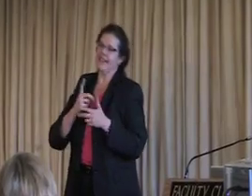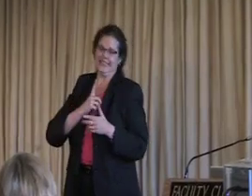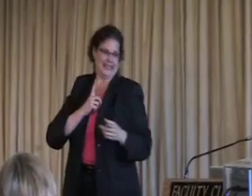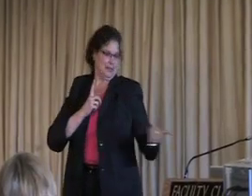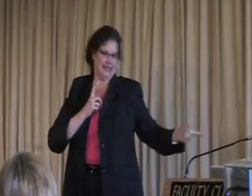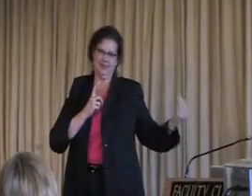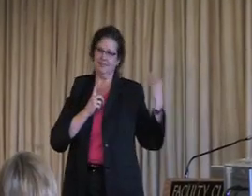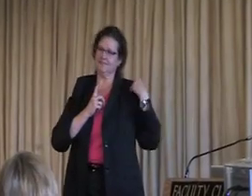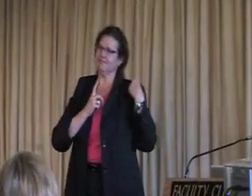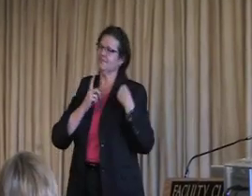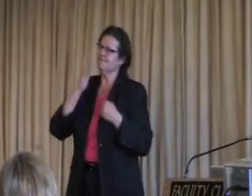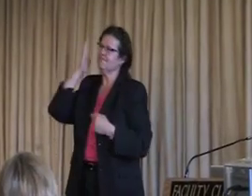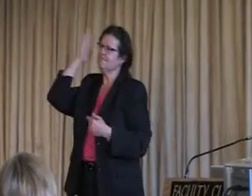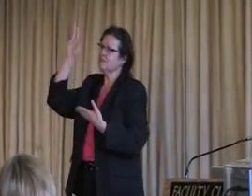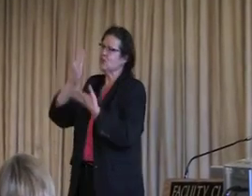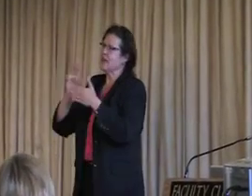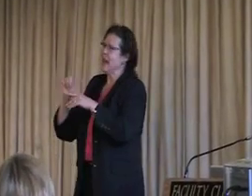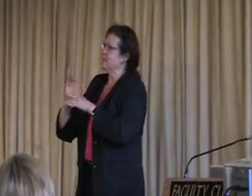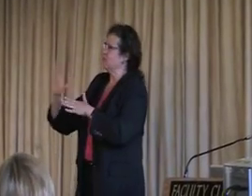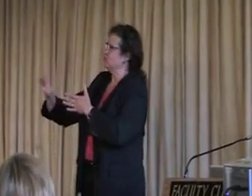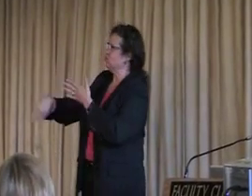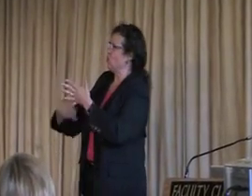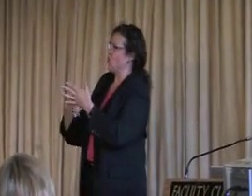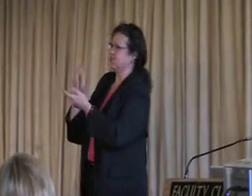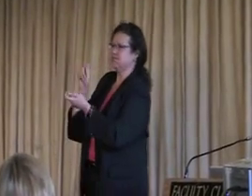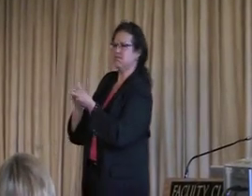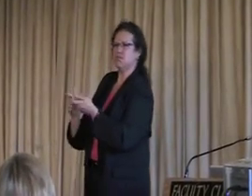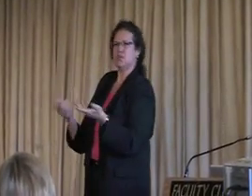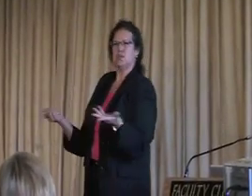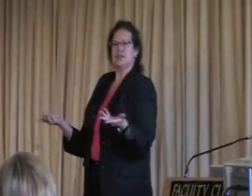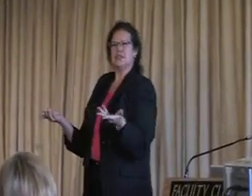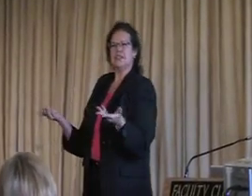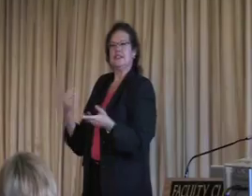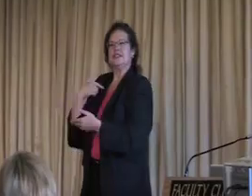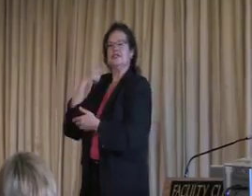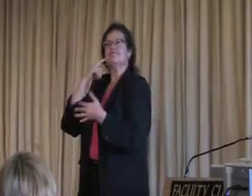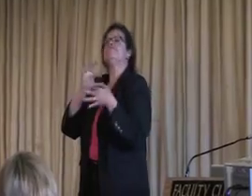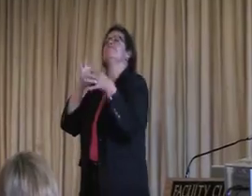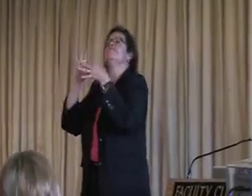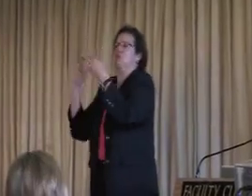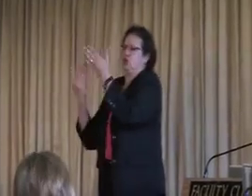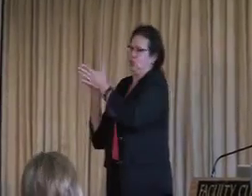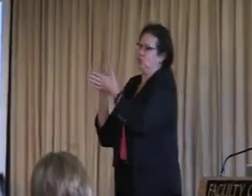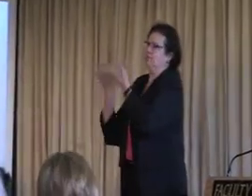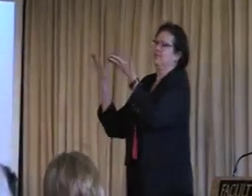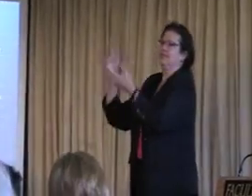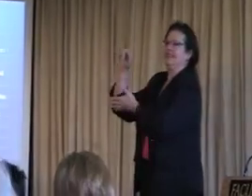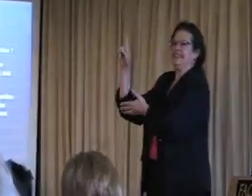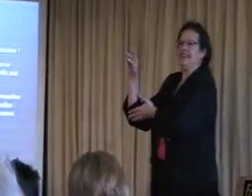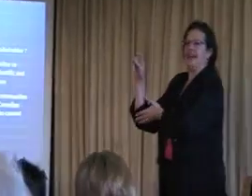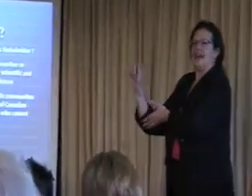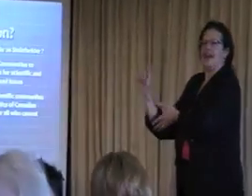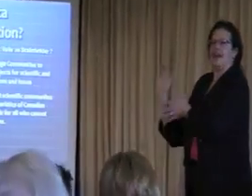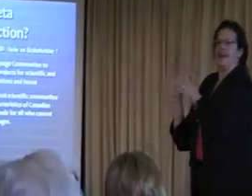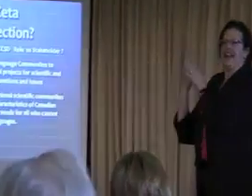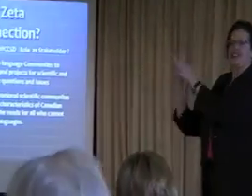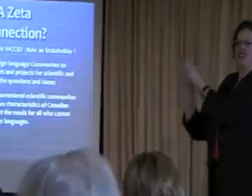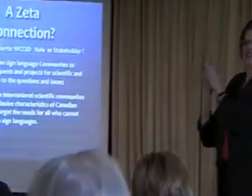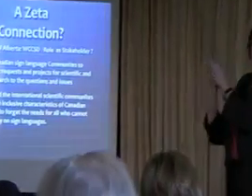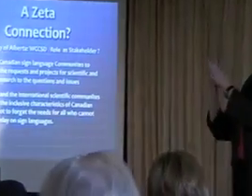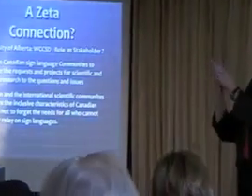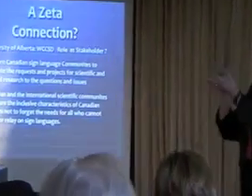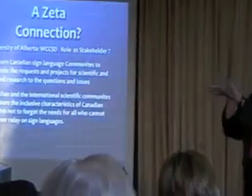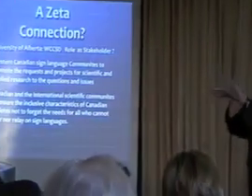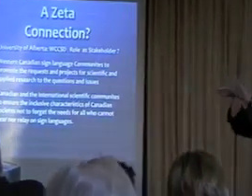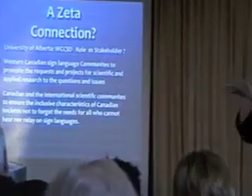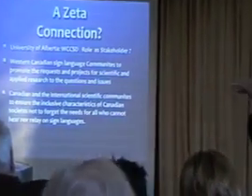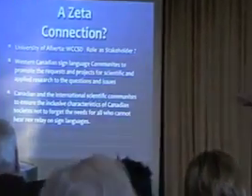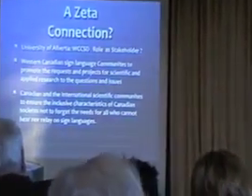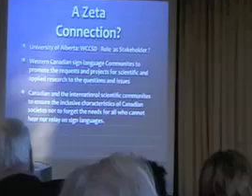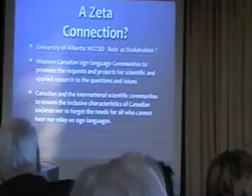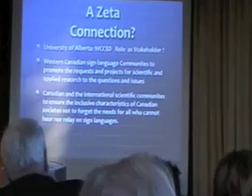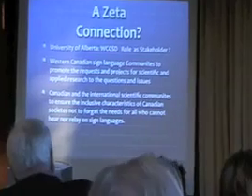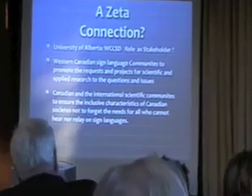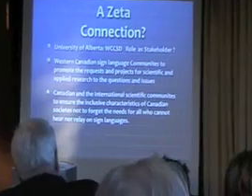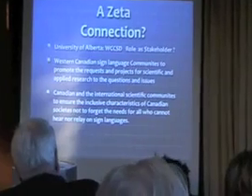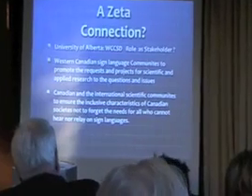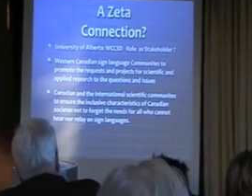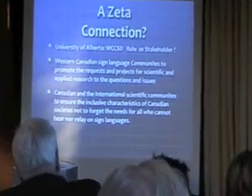asked me about the future of WCCSD and the Peikoff Chair and its role, so I thought of